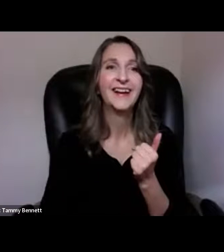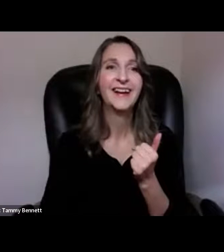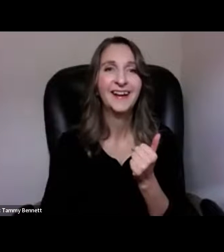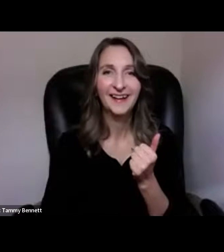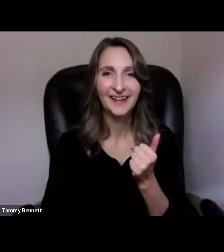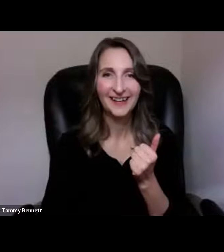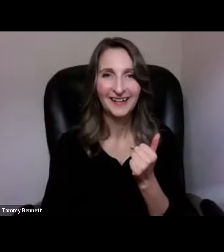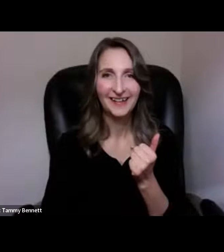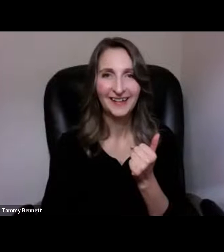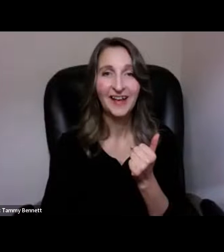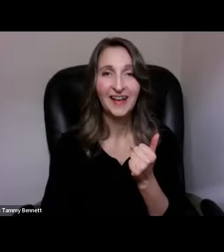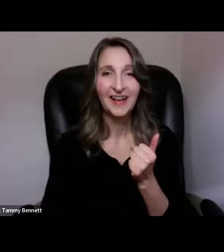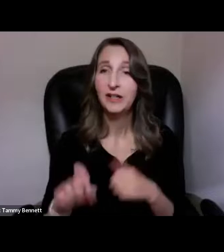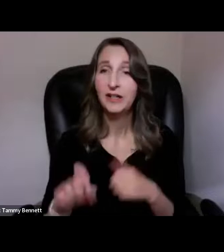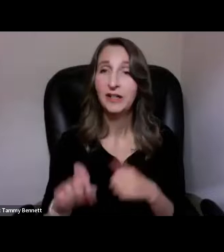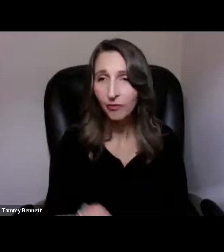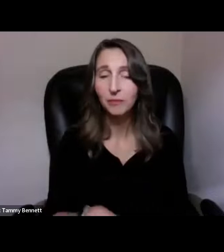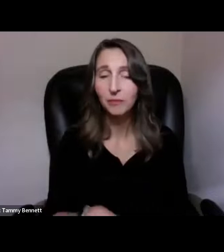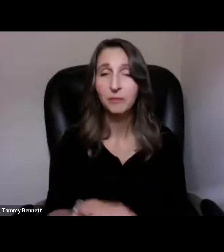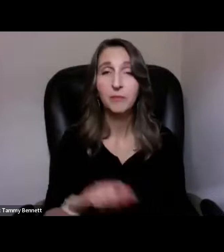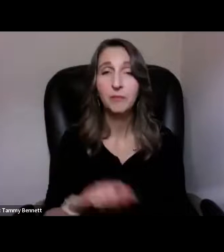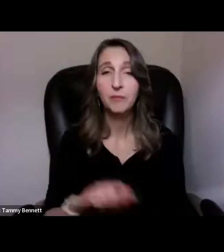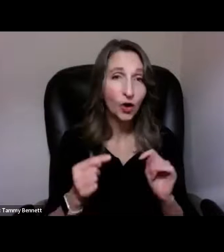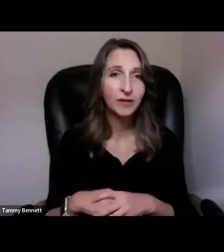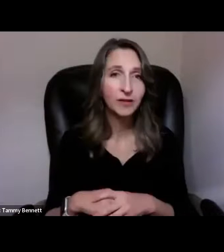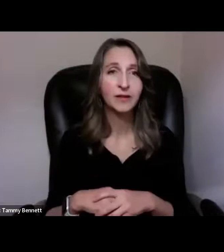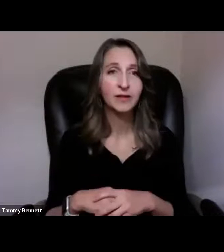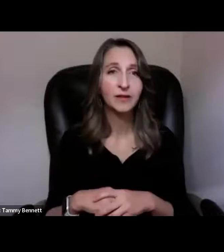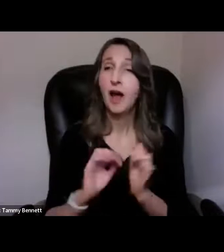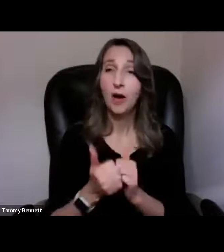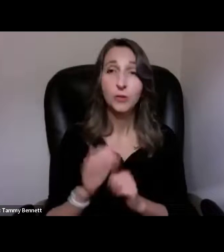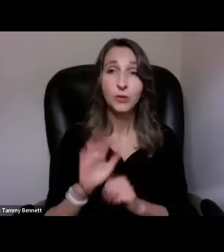"I'm hurt" Very good. Young teens, "how was your day at school?"